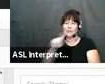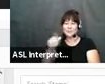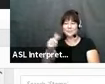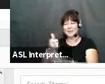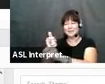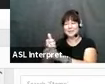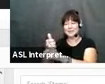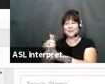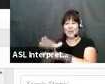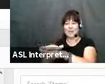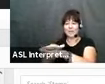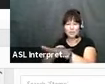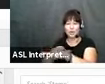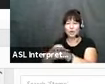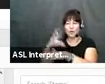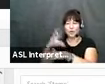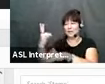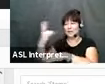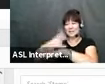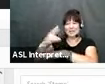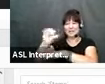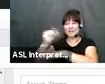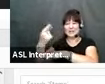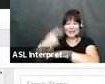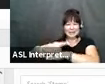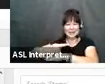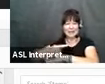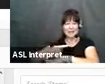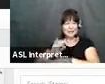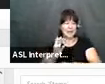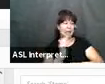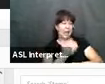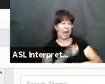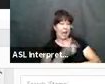to 10 days, our lab was doing all of our priority testing for our health care